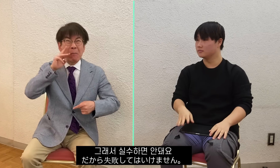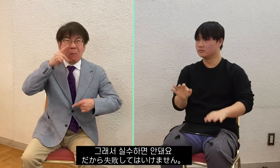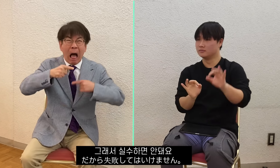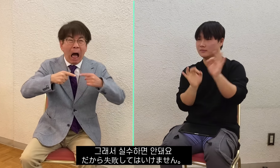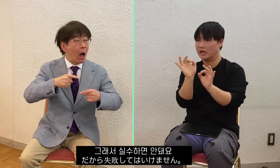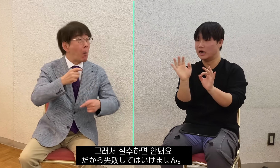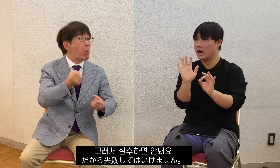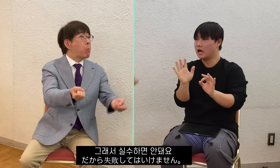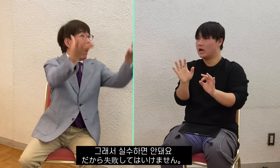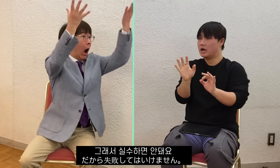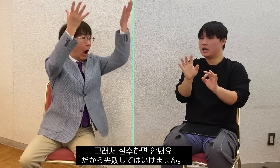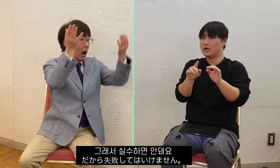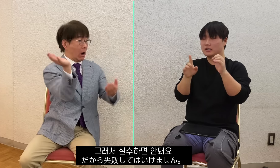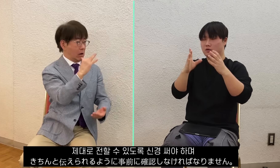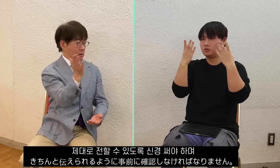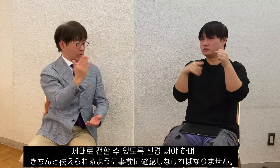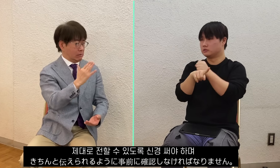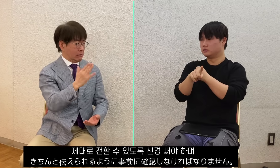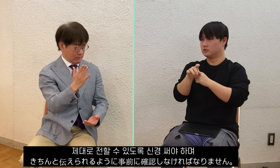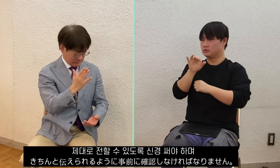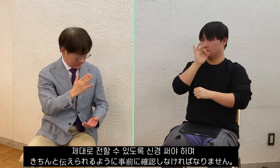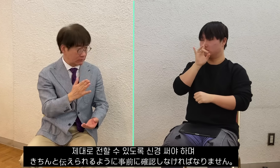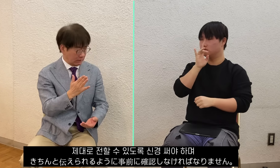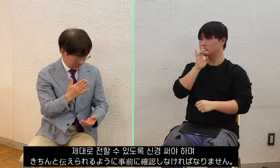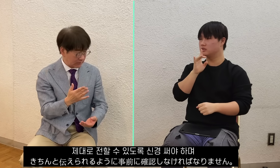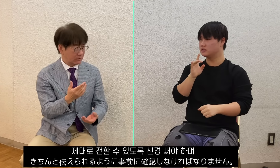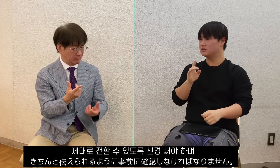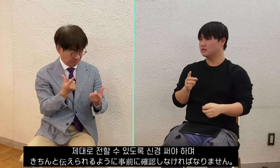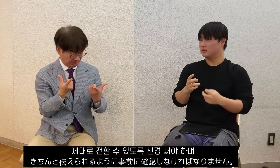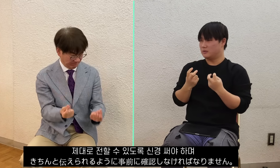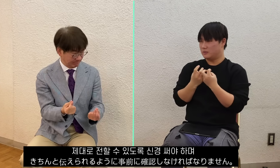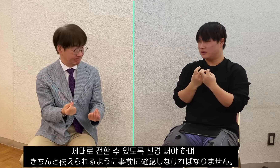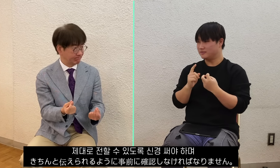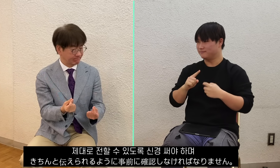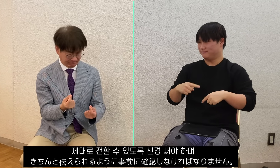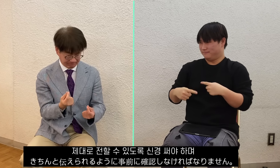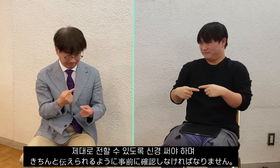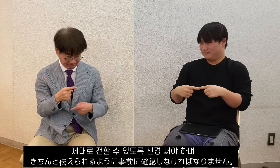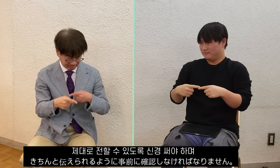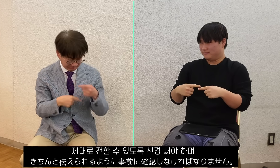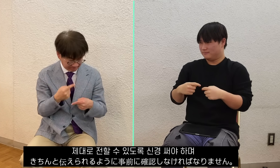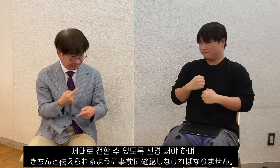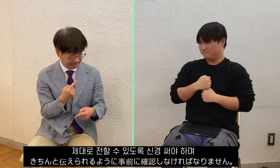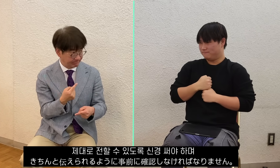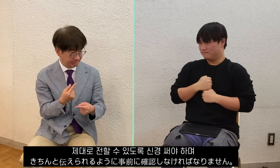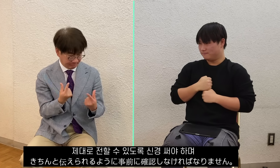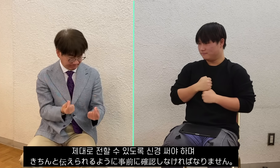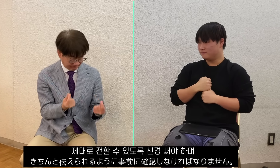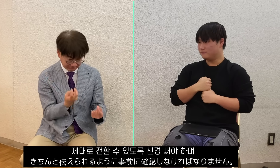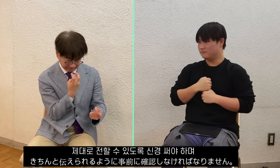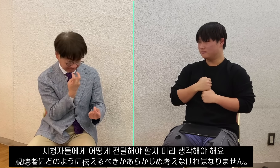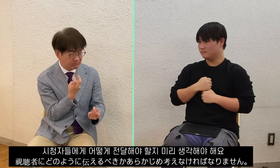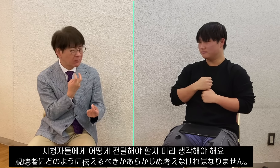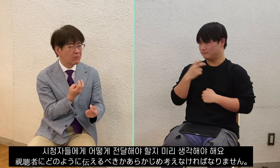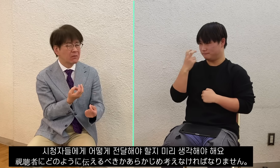So you can't make a mistake. You have to take care to deliver it properly,